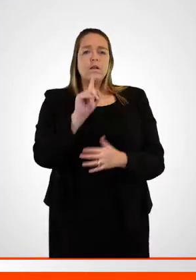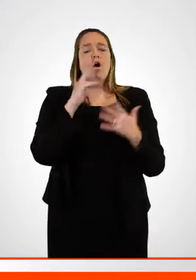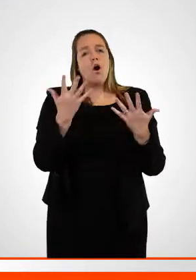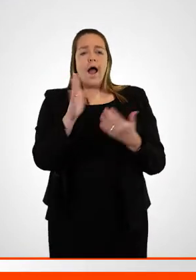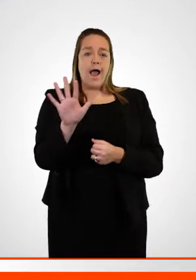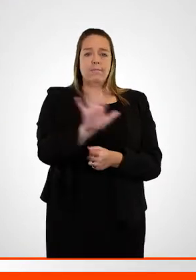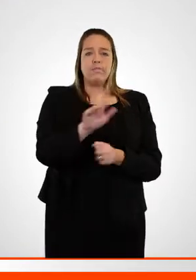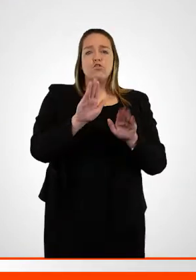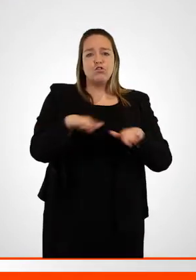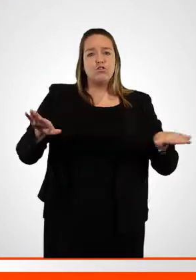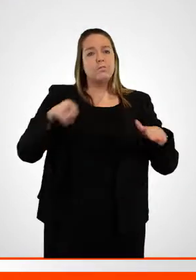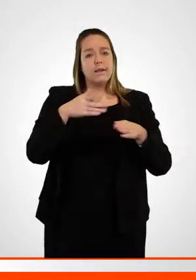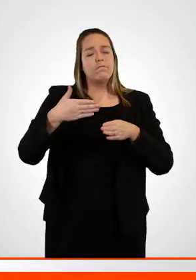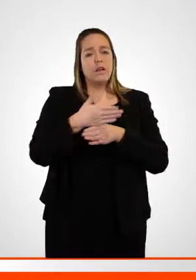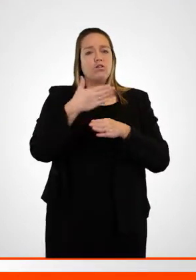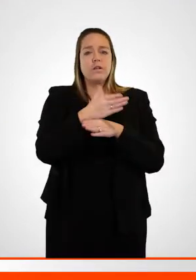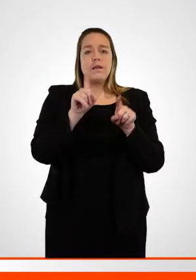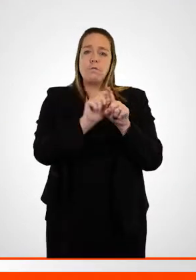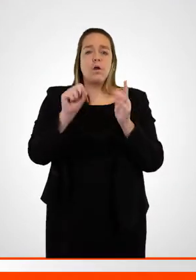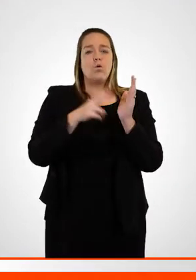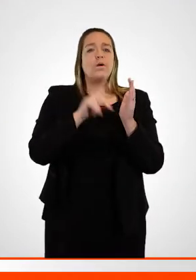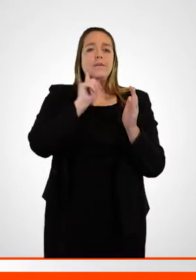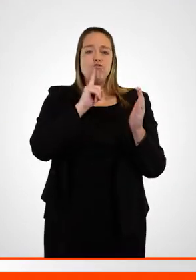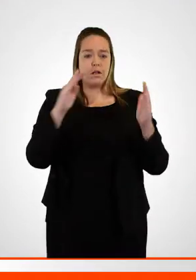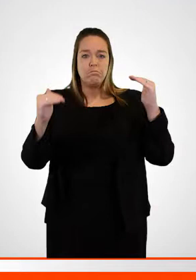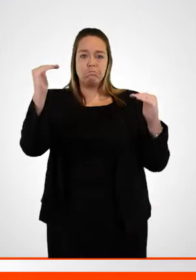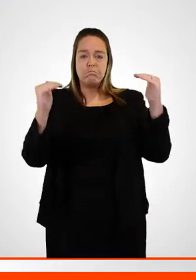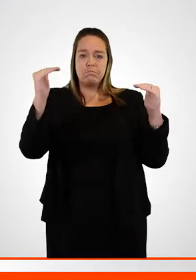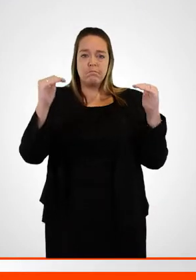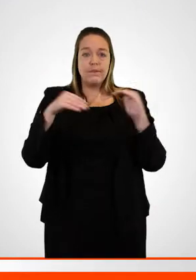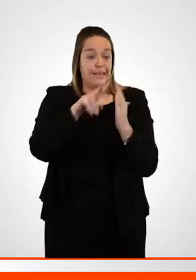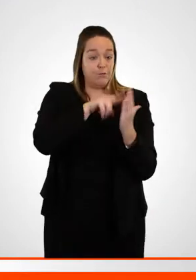"On average, these kids are functioning close to their normal hearing peers," because that's certainly what we see in the literacy,